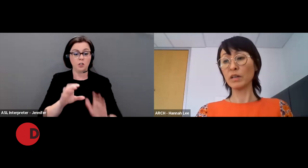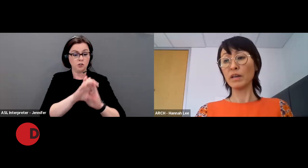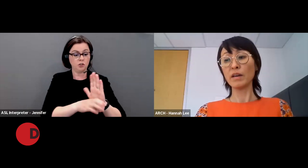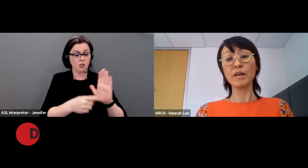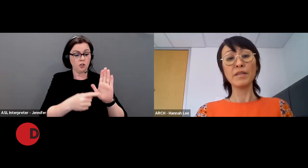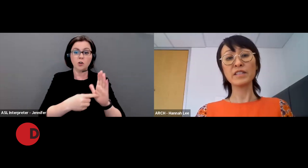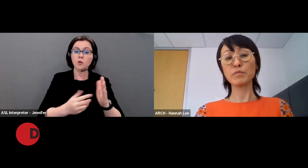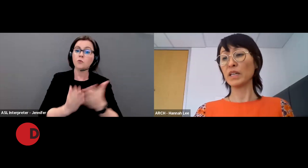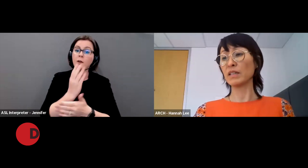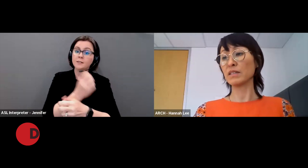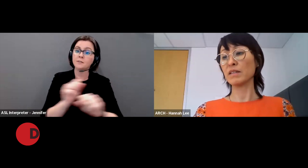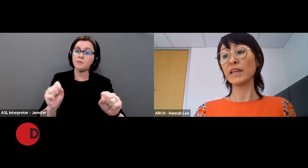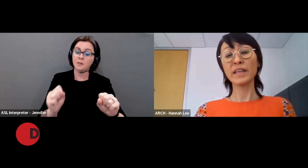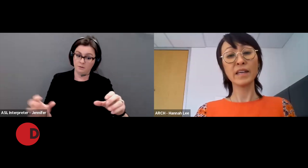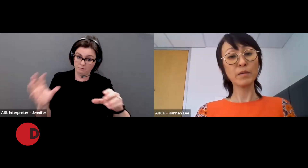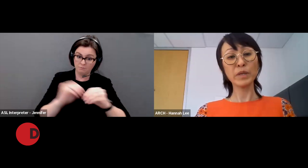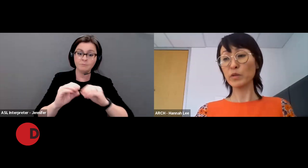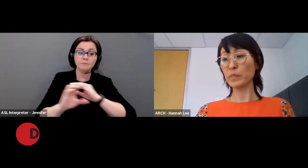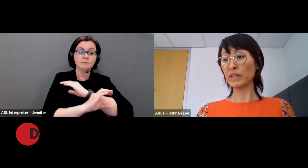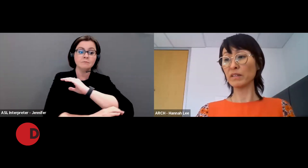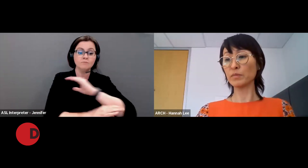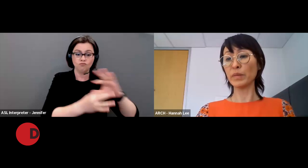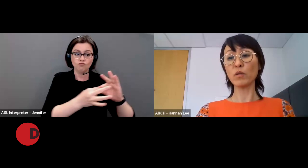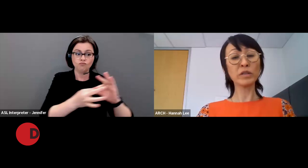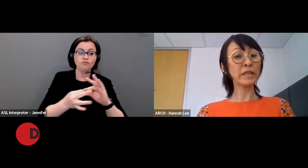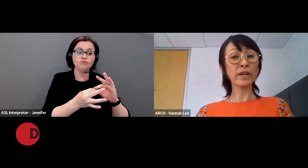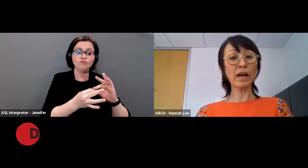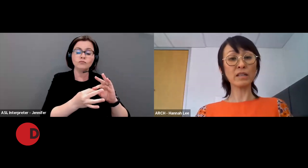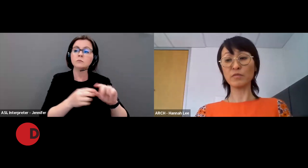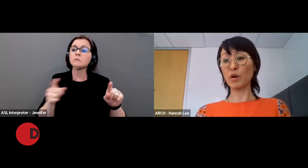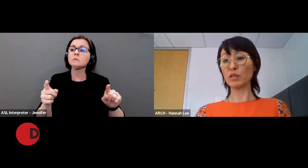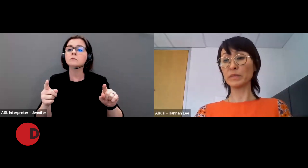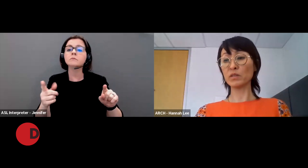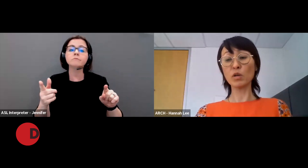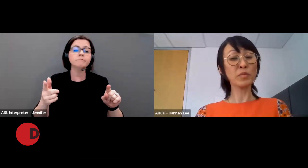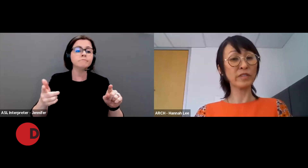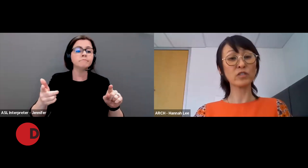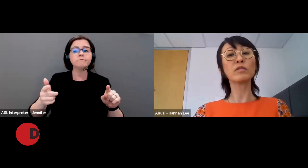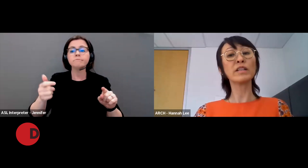Charter are part of the Constitution, this means that they can’t be repealed by ordinary